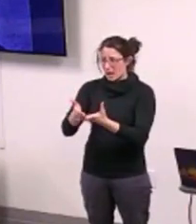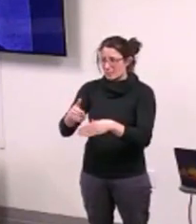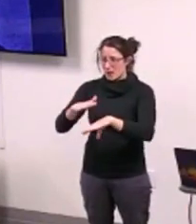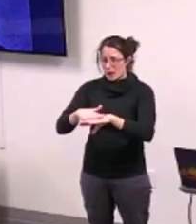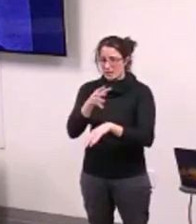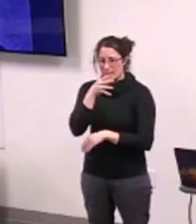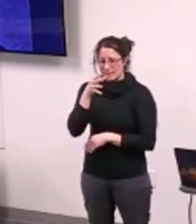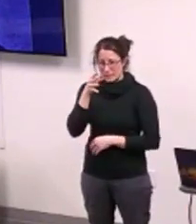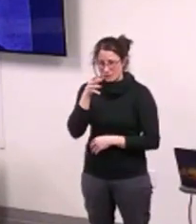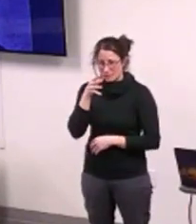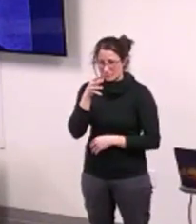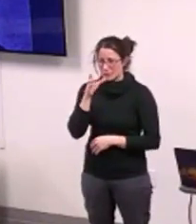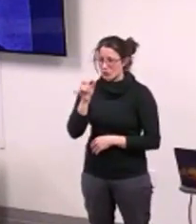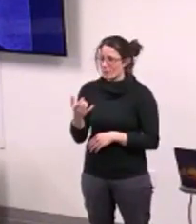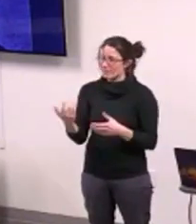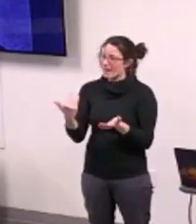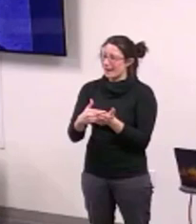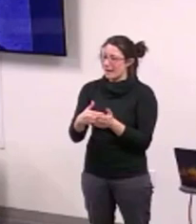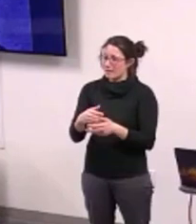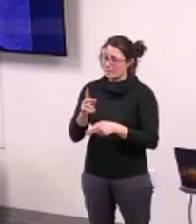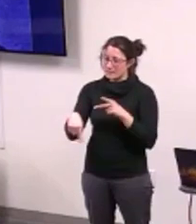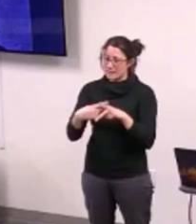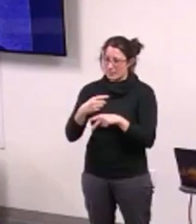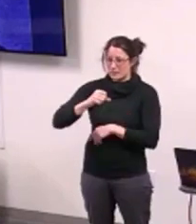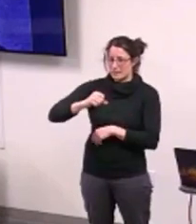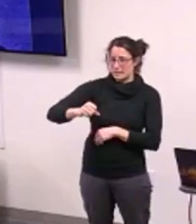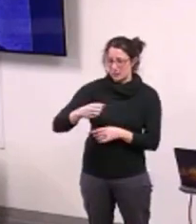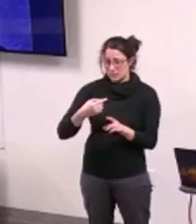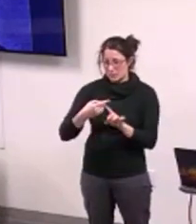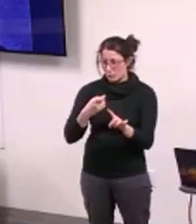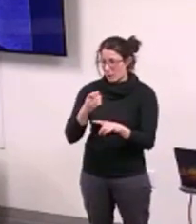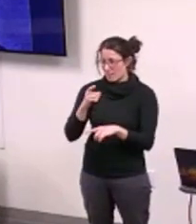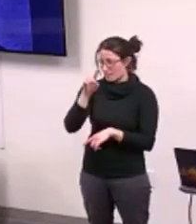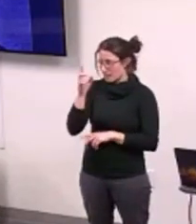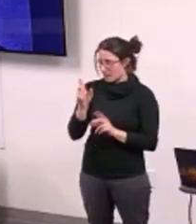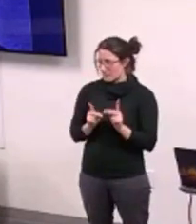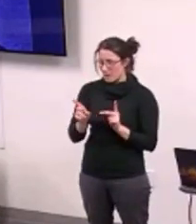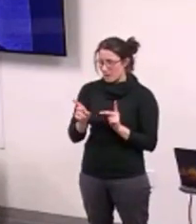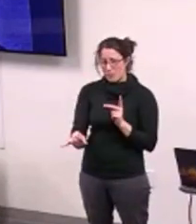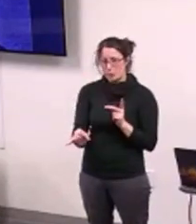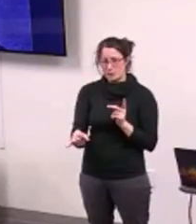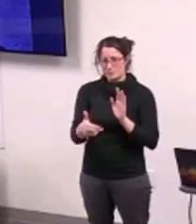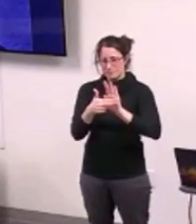So again, a form of rebellion and resistance by black folks. Has now been deemed insane. It's insane to run away.